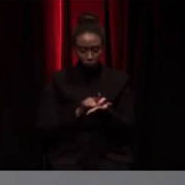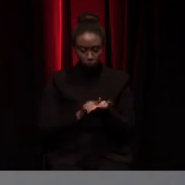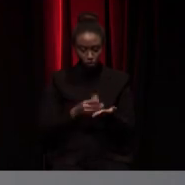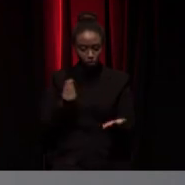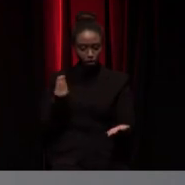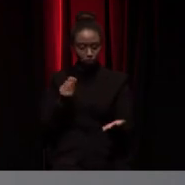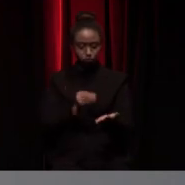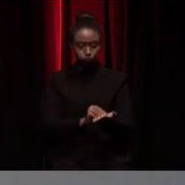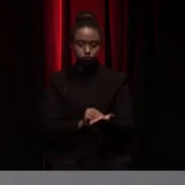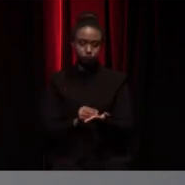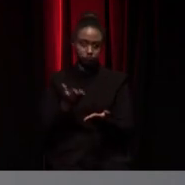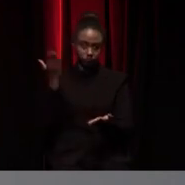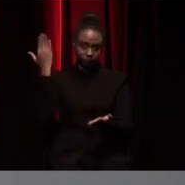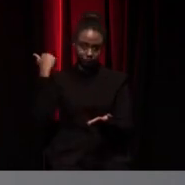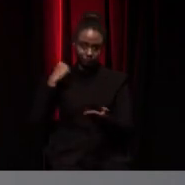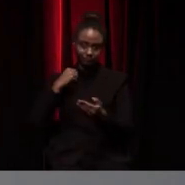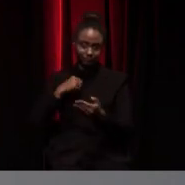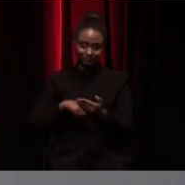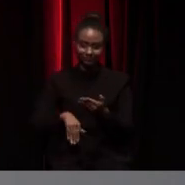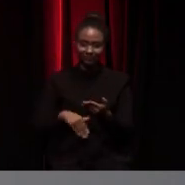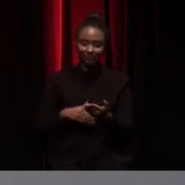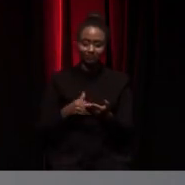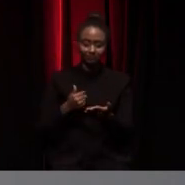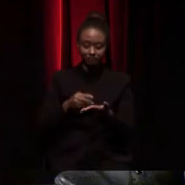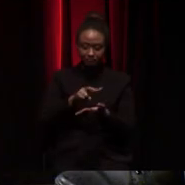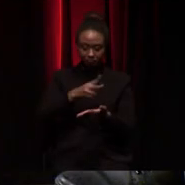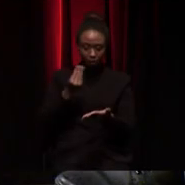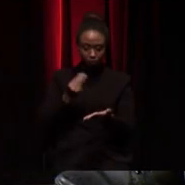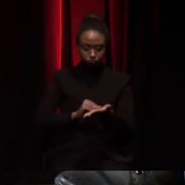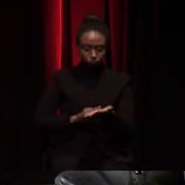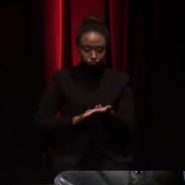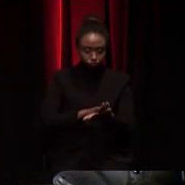that was in the past century, and the reader here